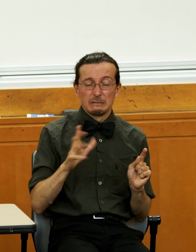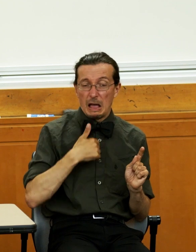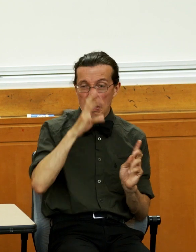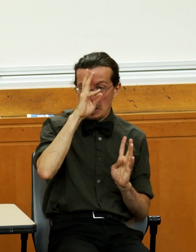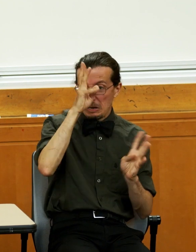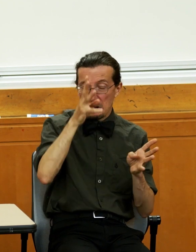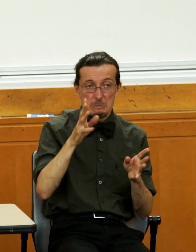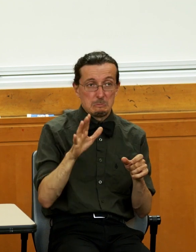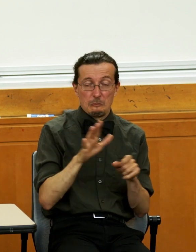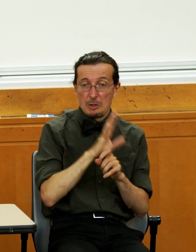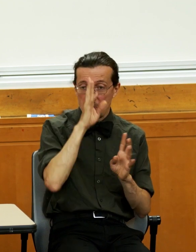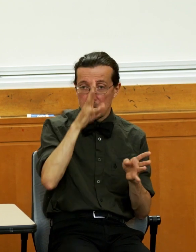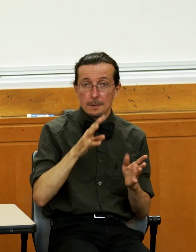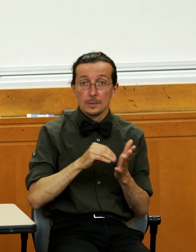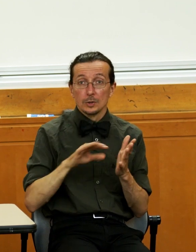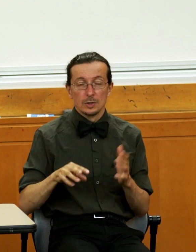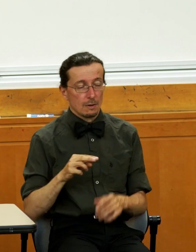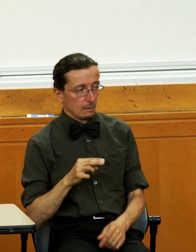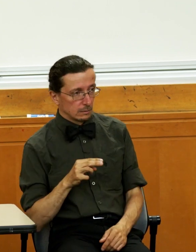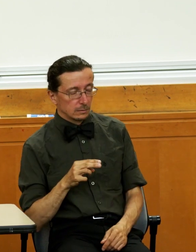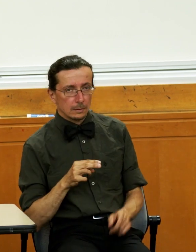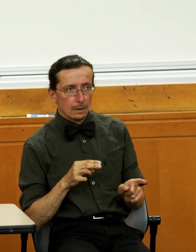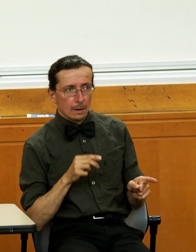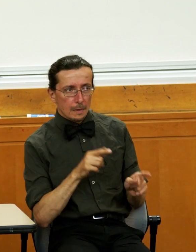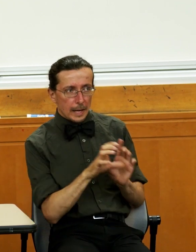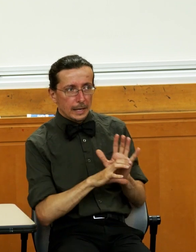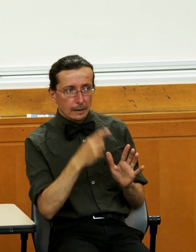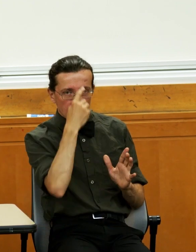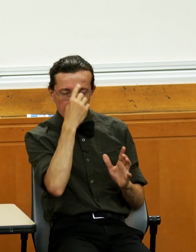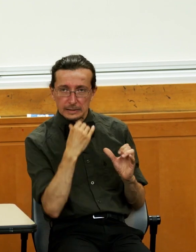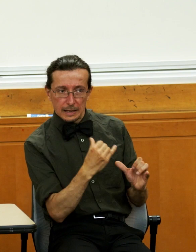the student tells him that the character thinks like he does and that he needs to find her,